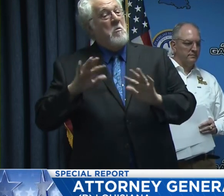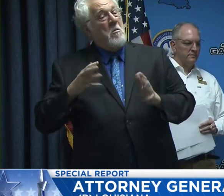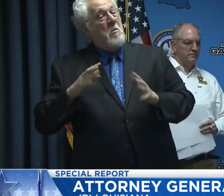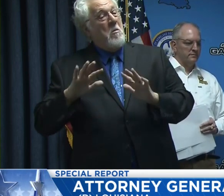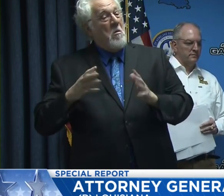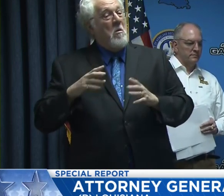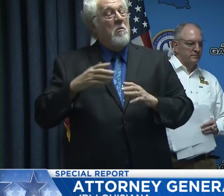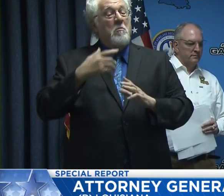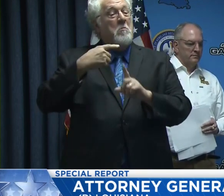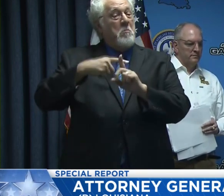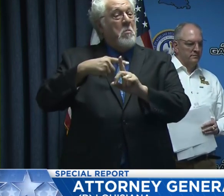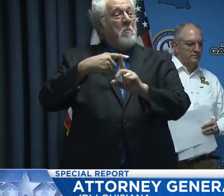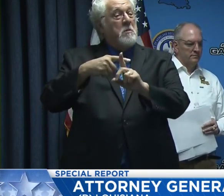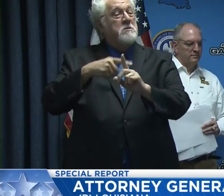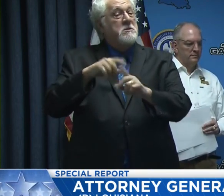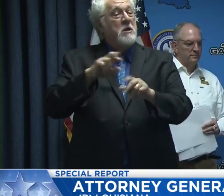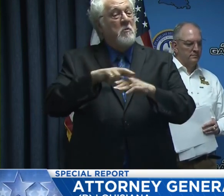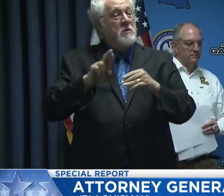MUST BE COUPLED WITH RHYTHM